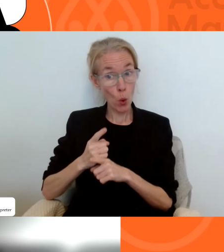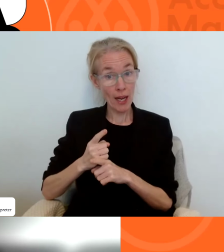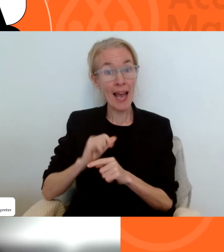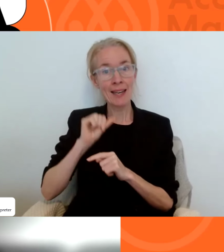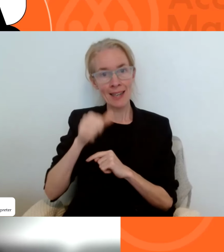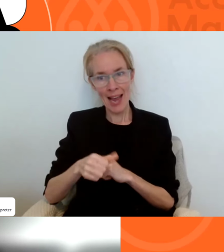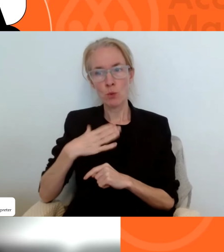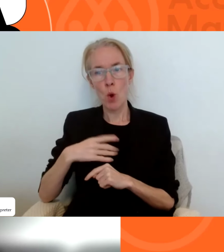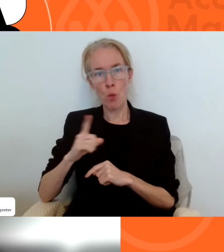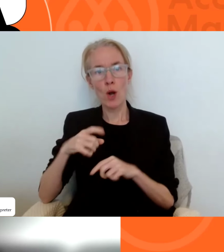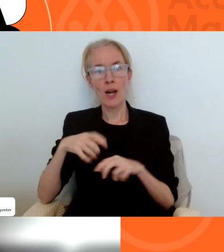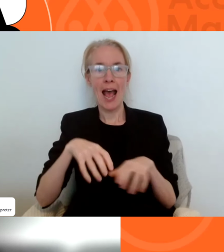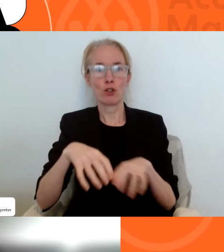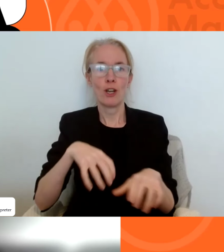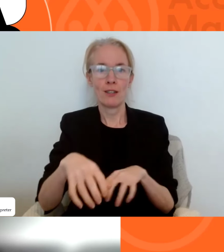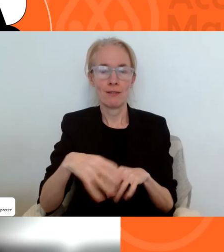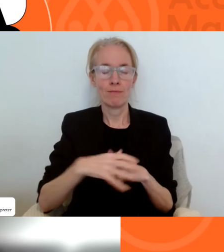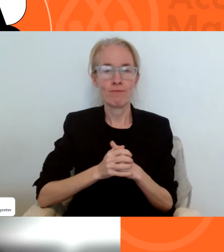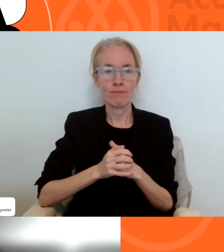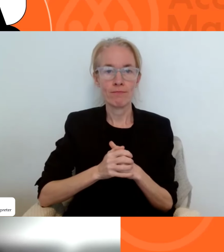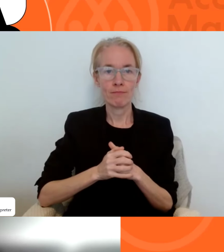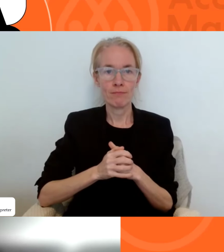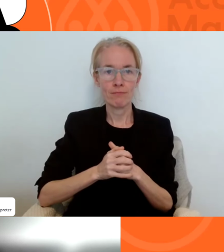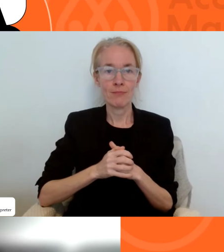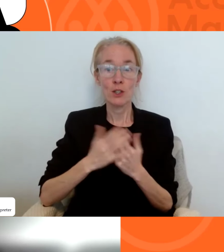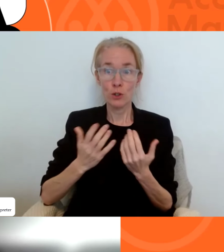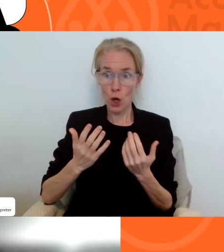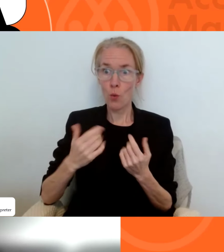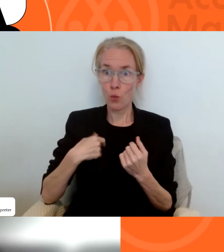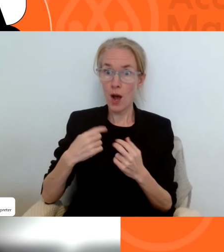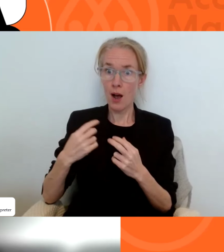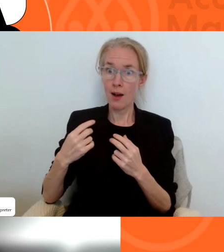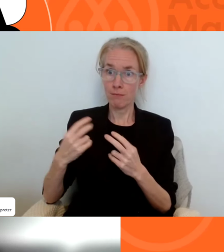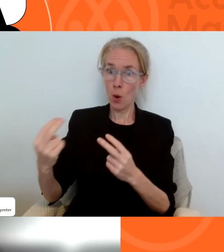that was discussed today. So watch this space, we will reach out to